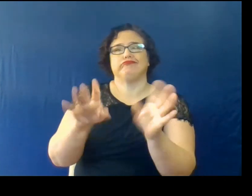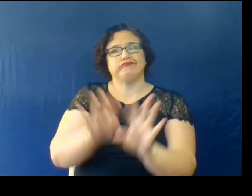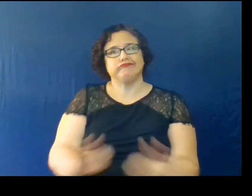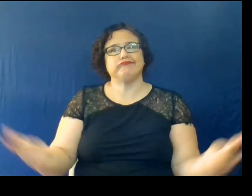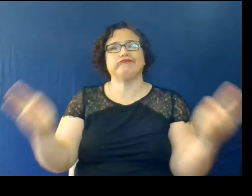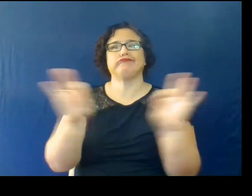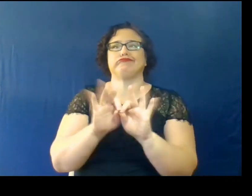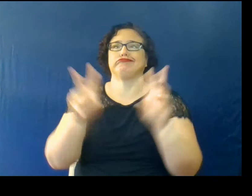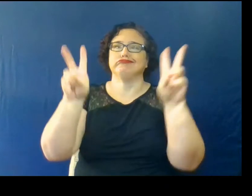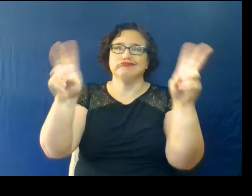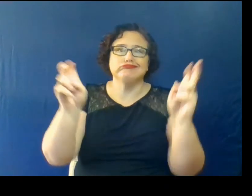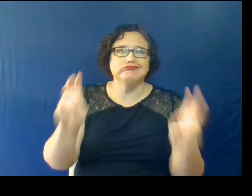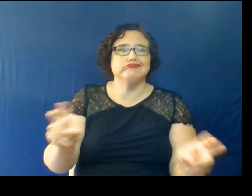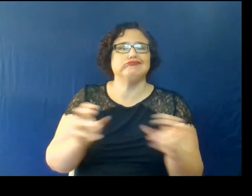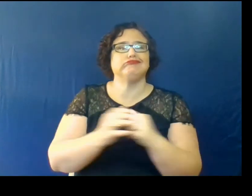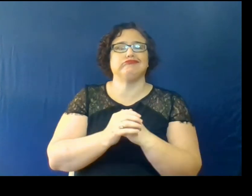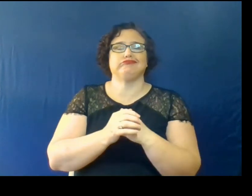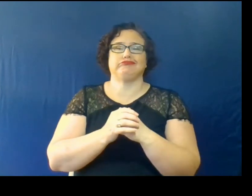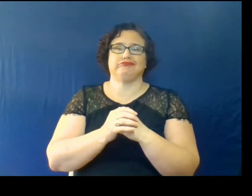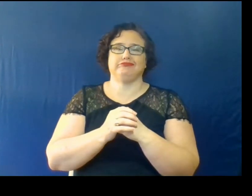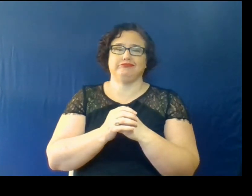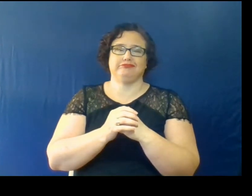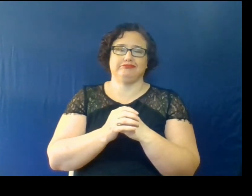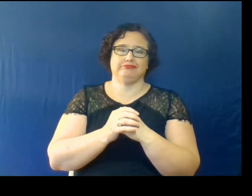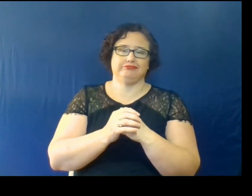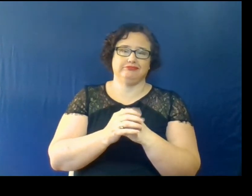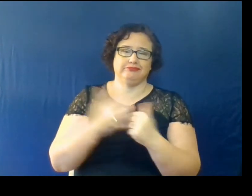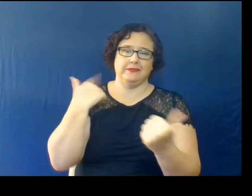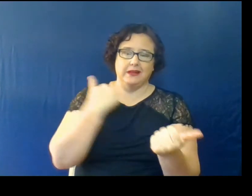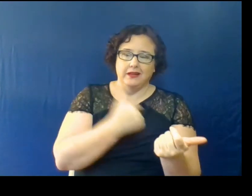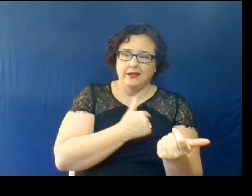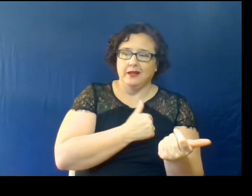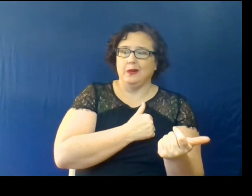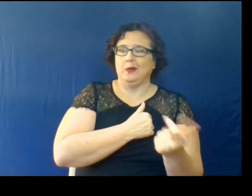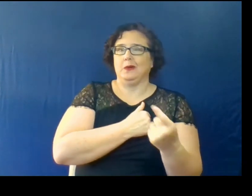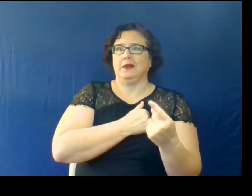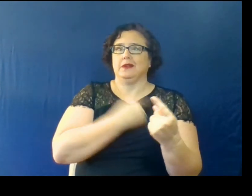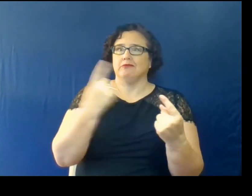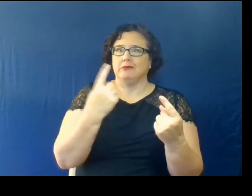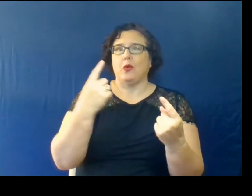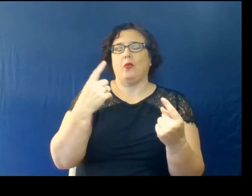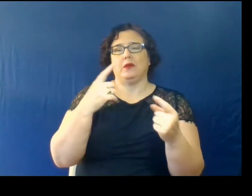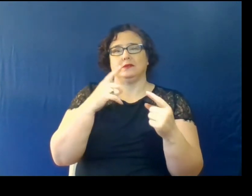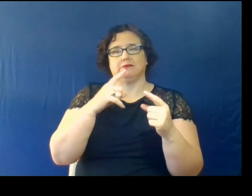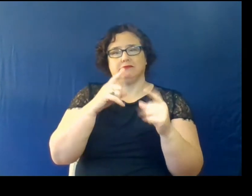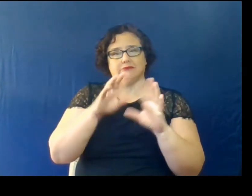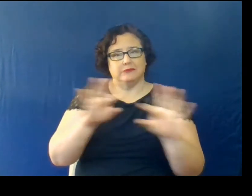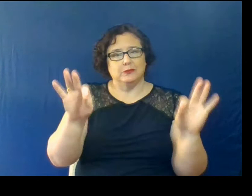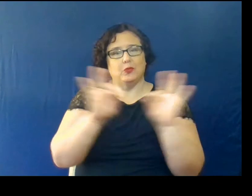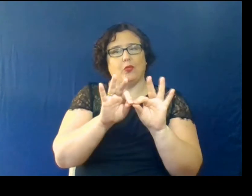particularly since we are coming up to an election. It is extremely important